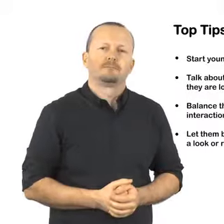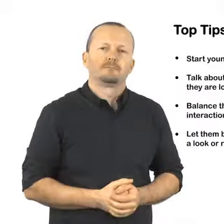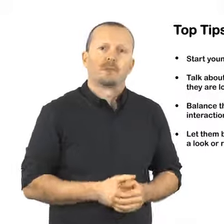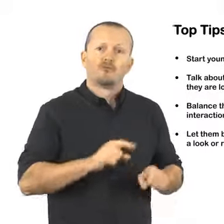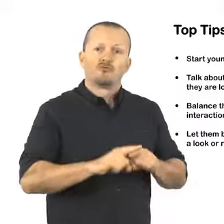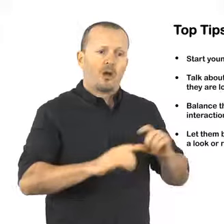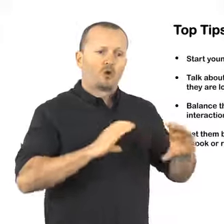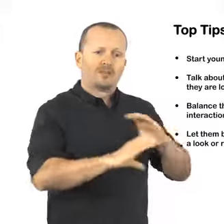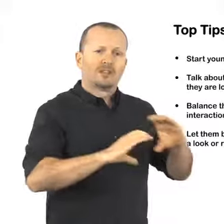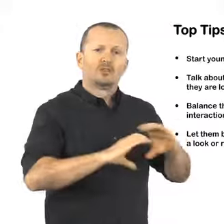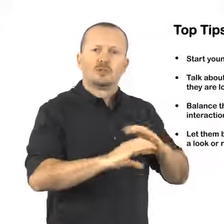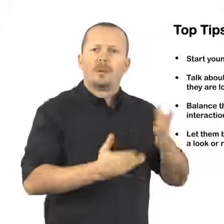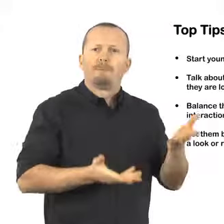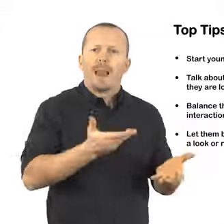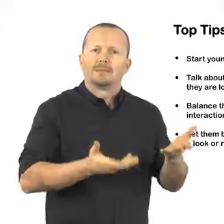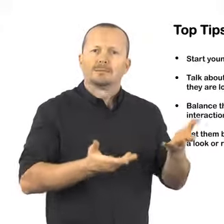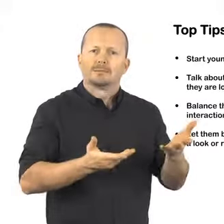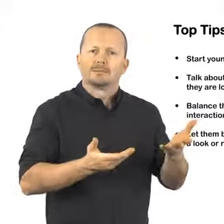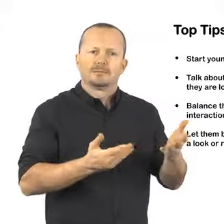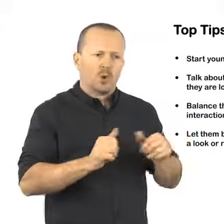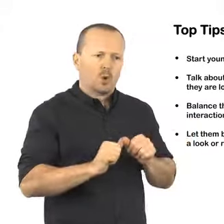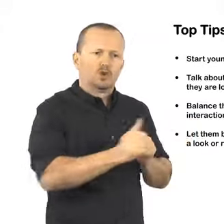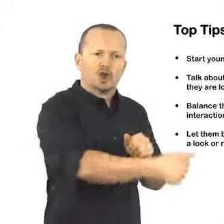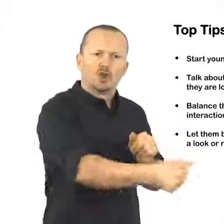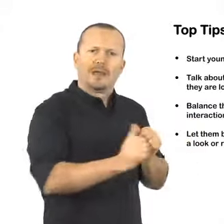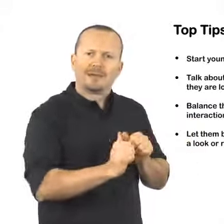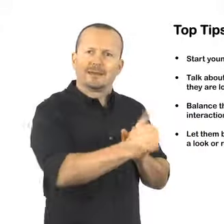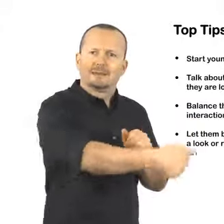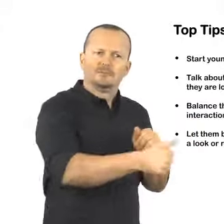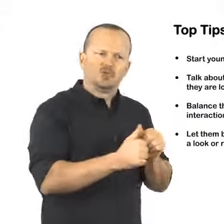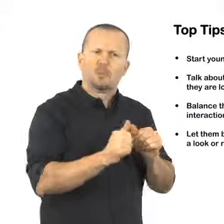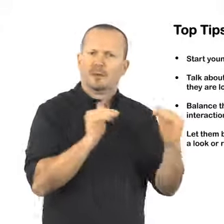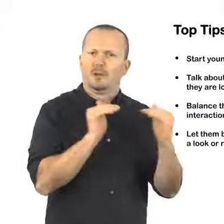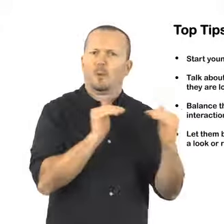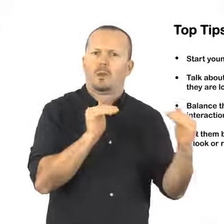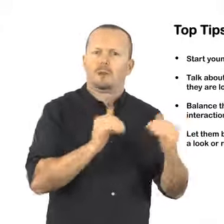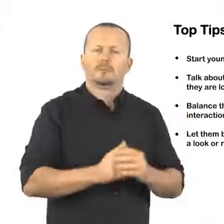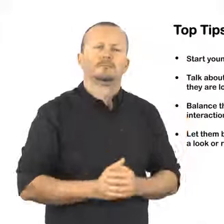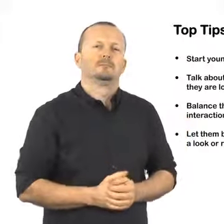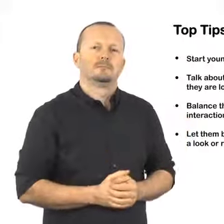Balance the conversation – try to take equal turns in interactions with your child.